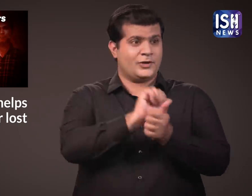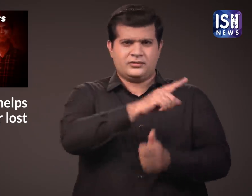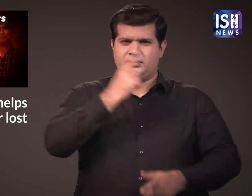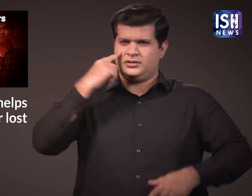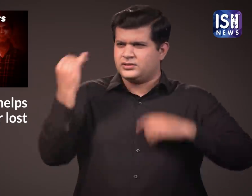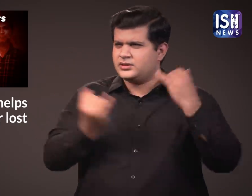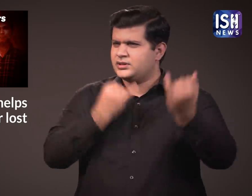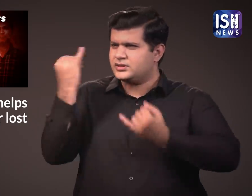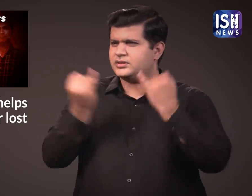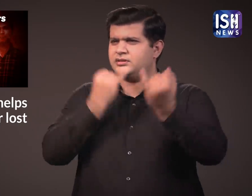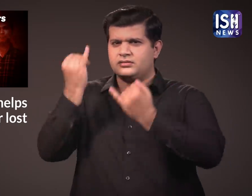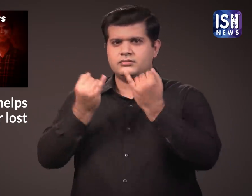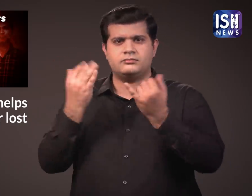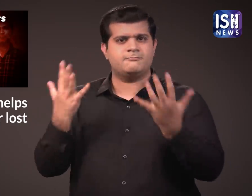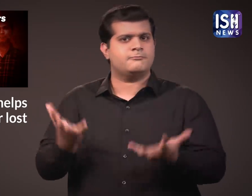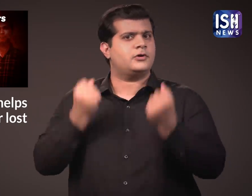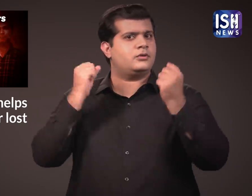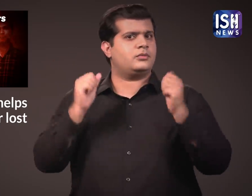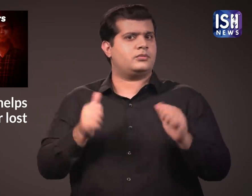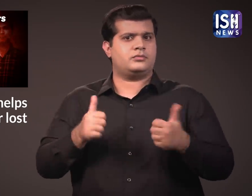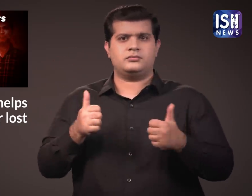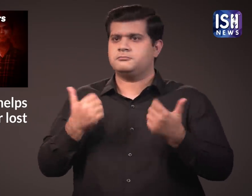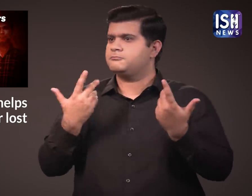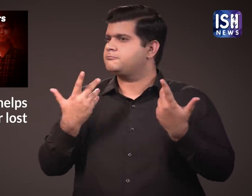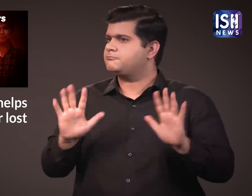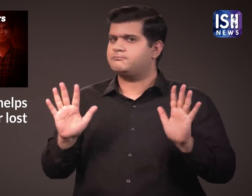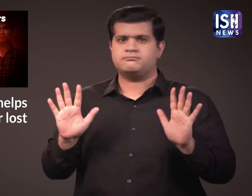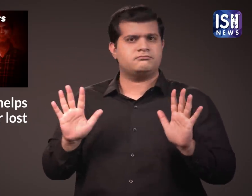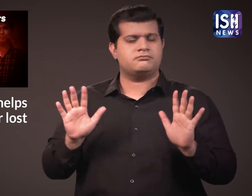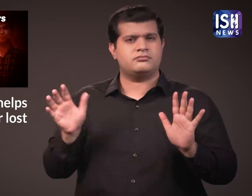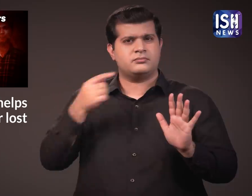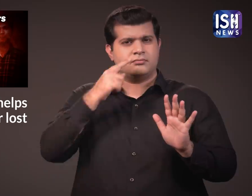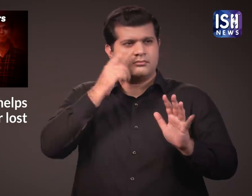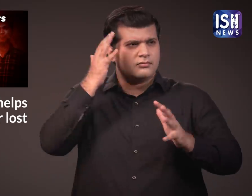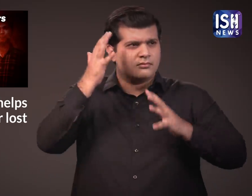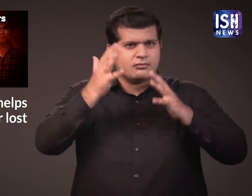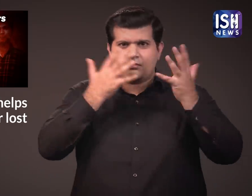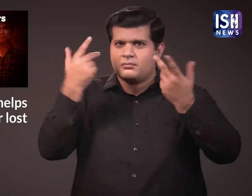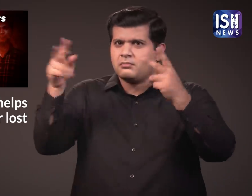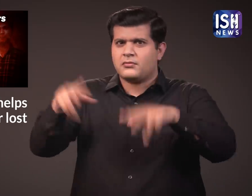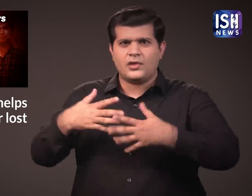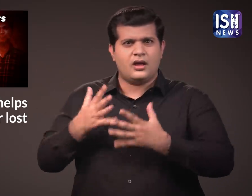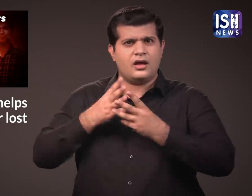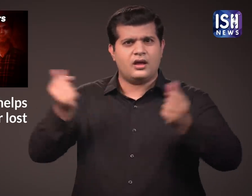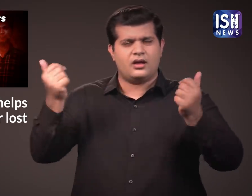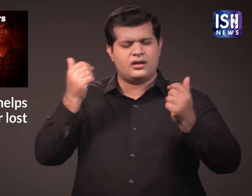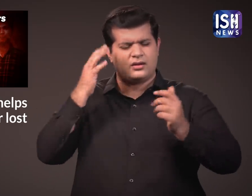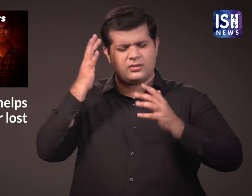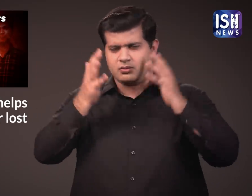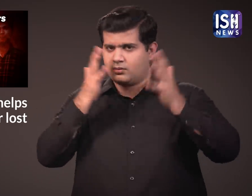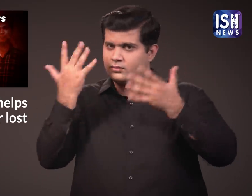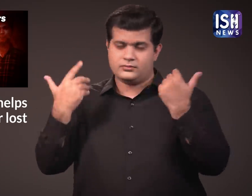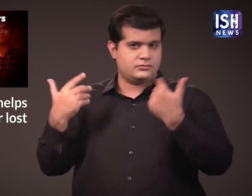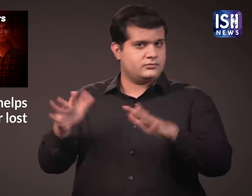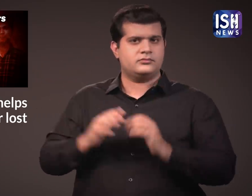However, the police were not able to find Moni. Her parents were devastated.